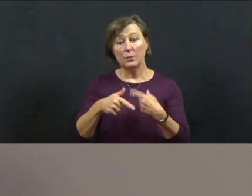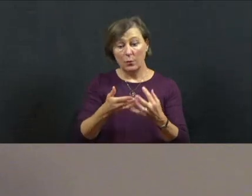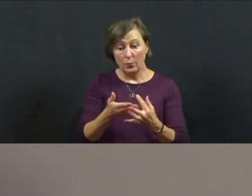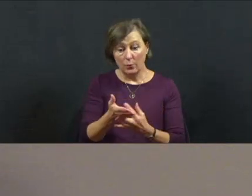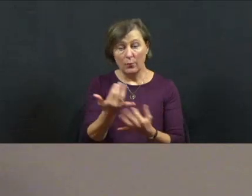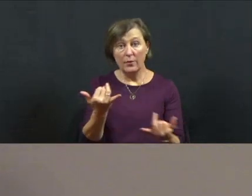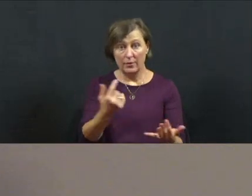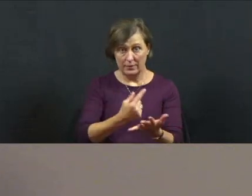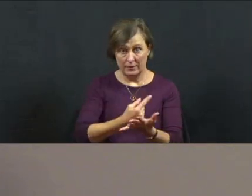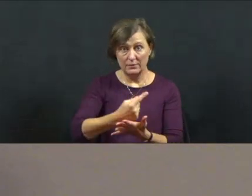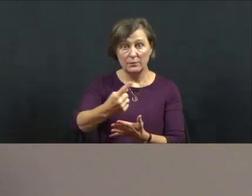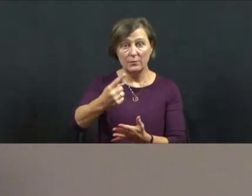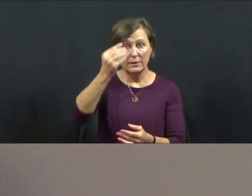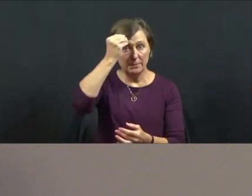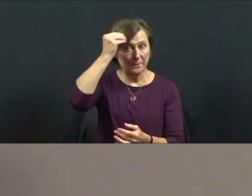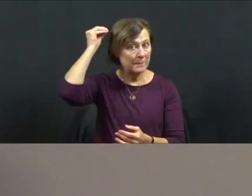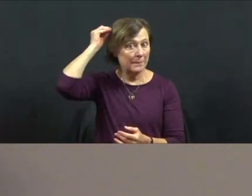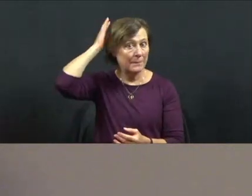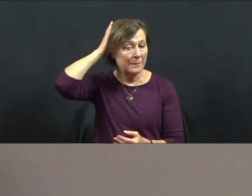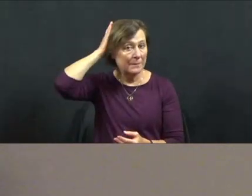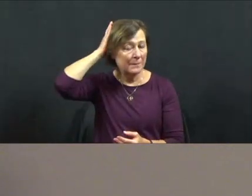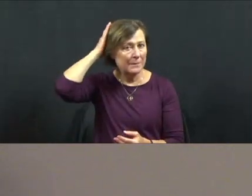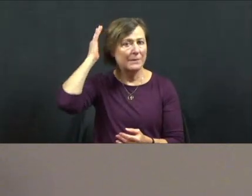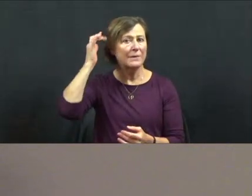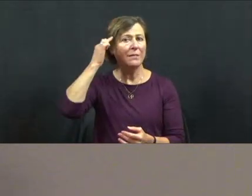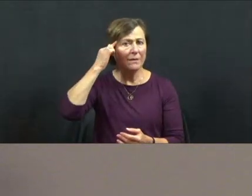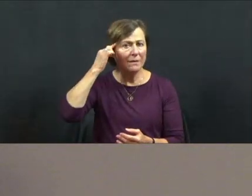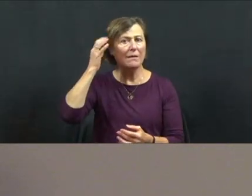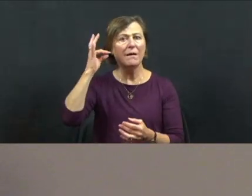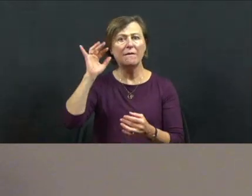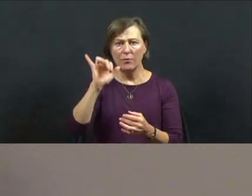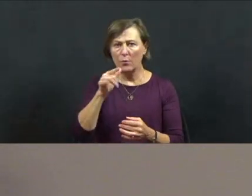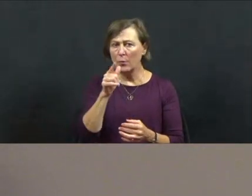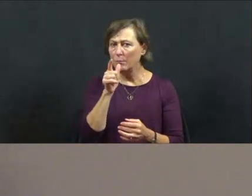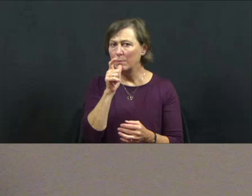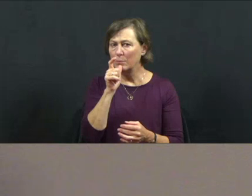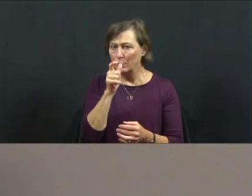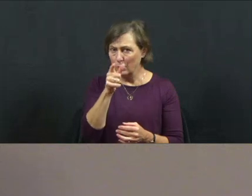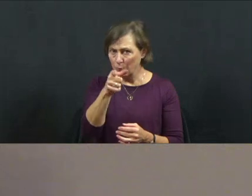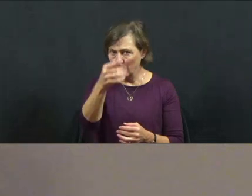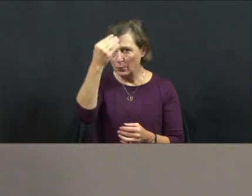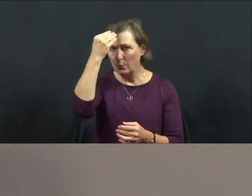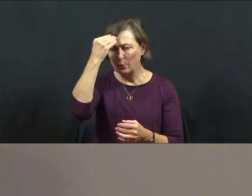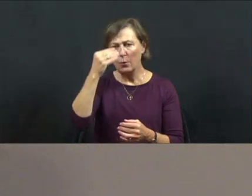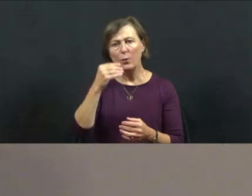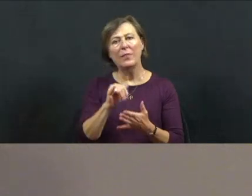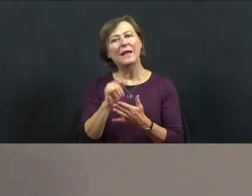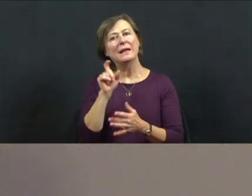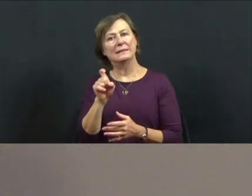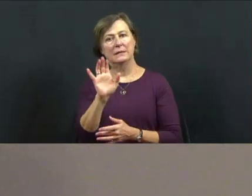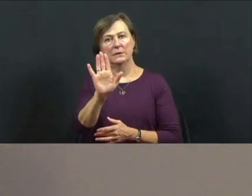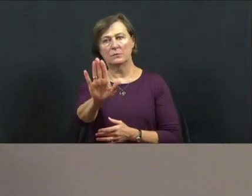keep in mind those you know who need your compassion, and maybe even